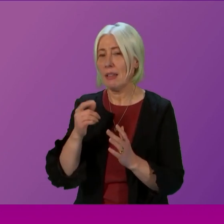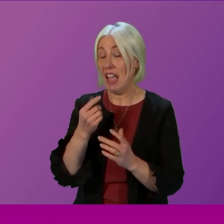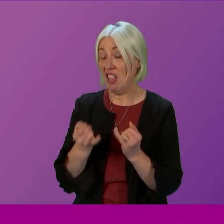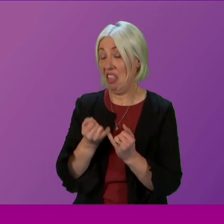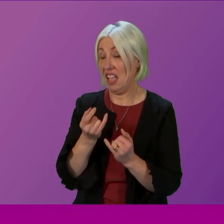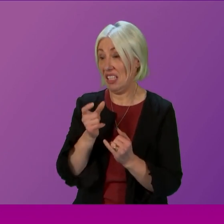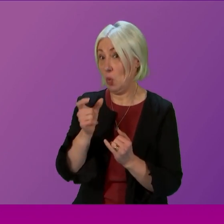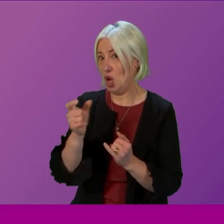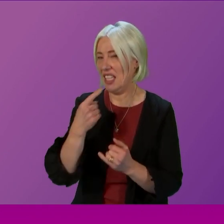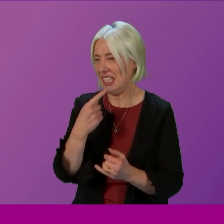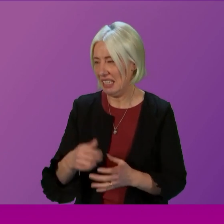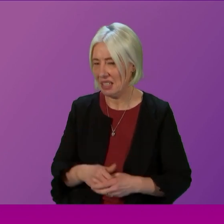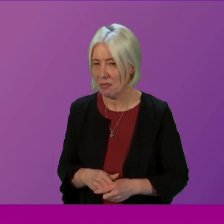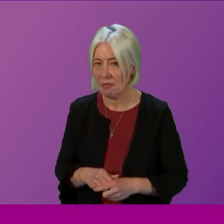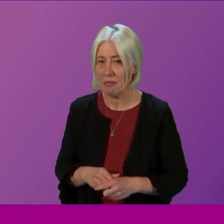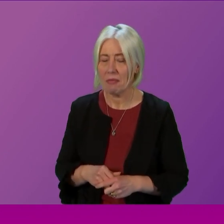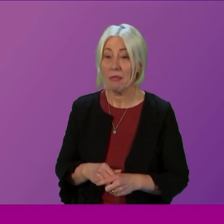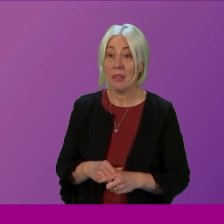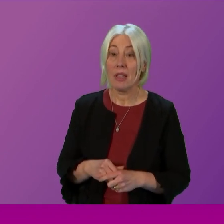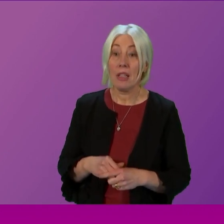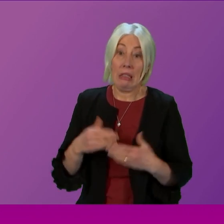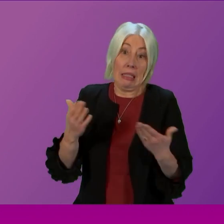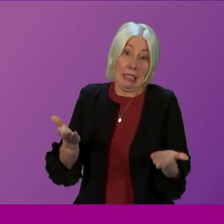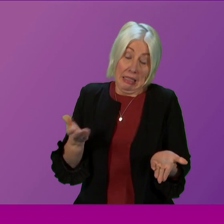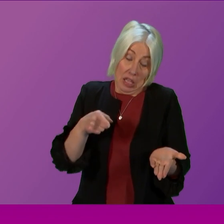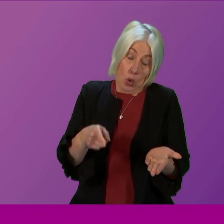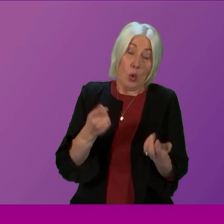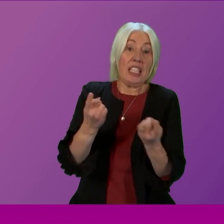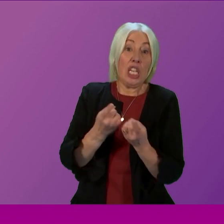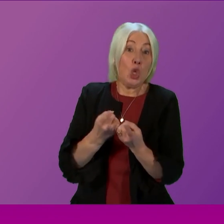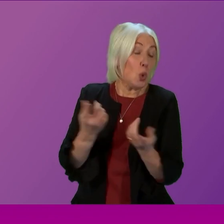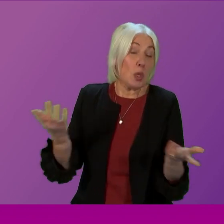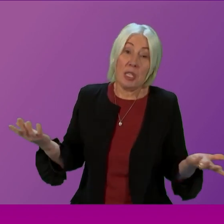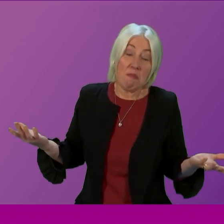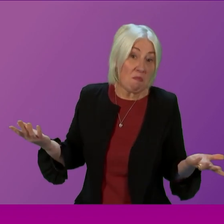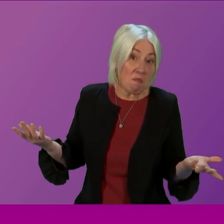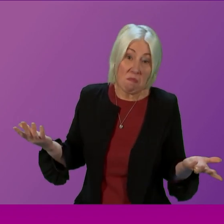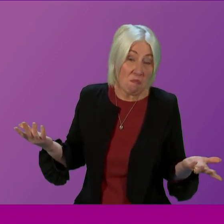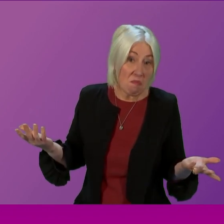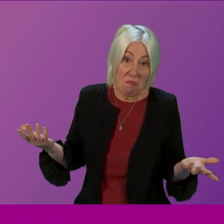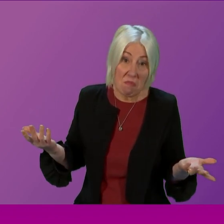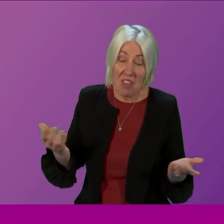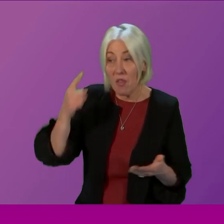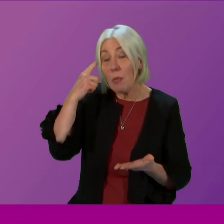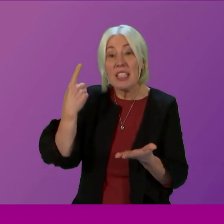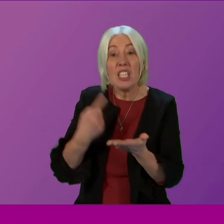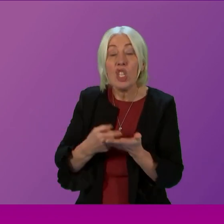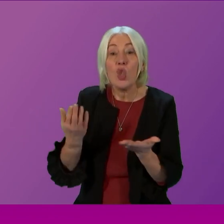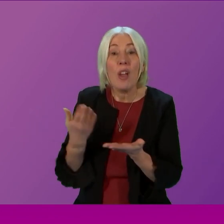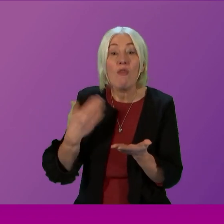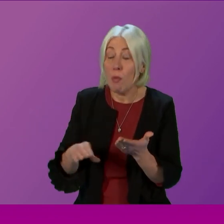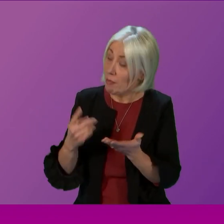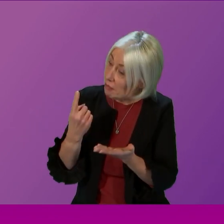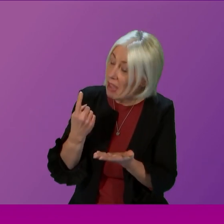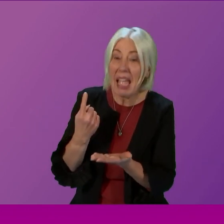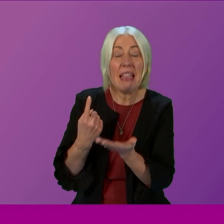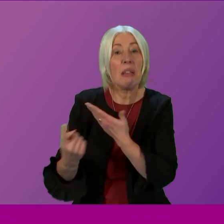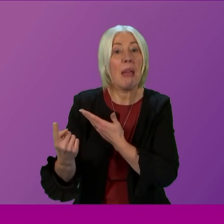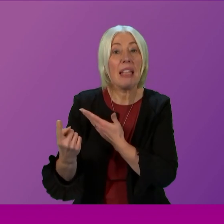Those are issues that flow from decisions that were taken independently by the Crown